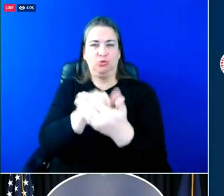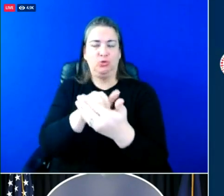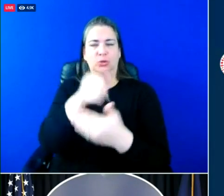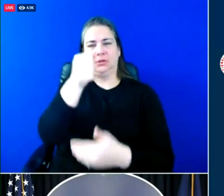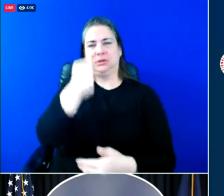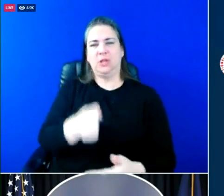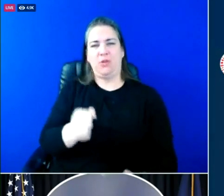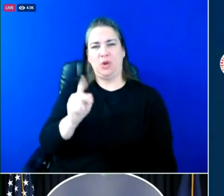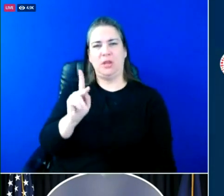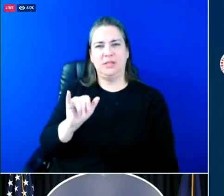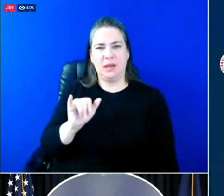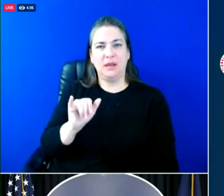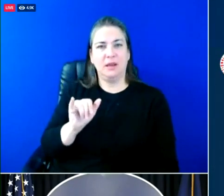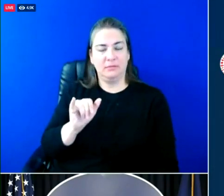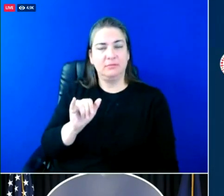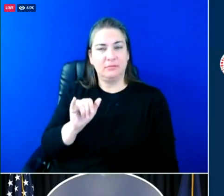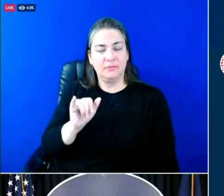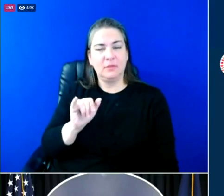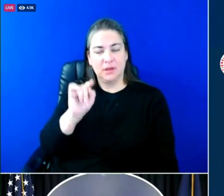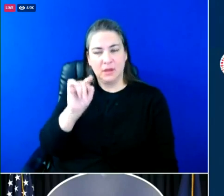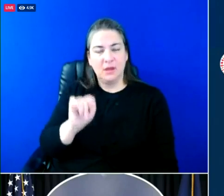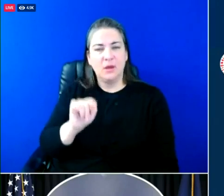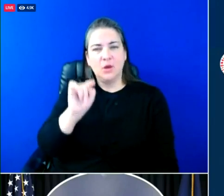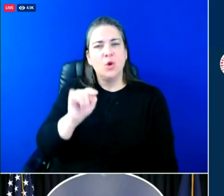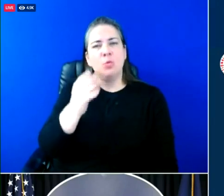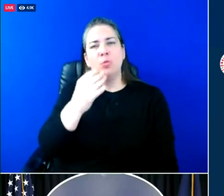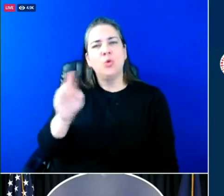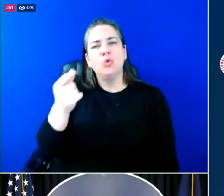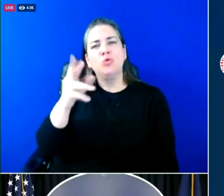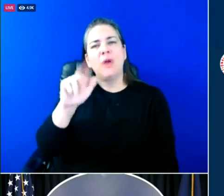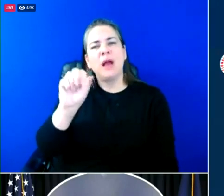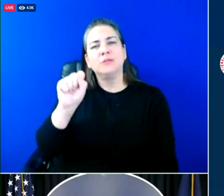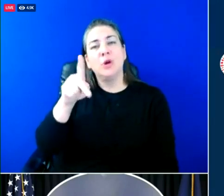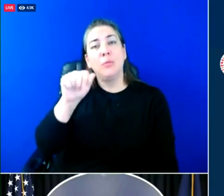will be centered along the Bluegrass Parkway and West Kentucky Parkway.